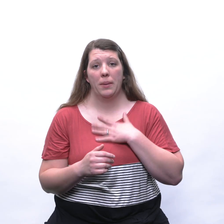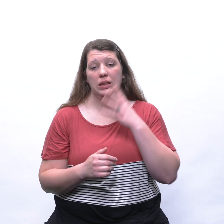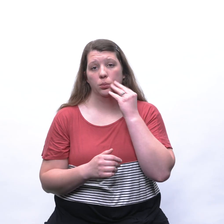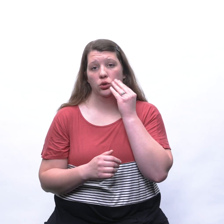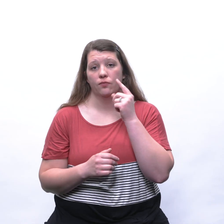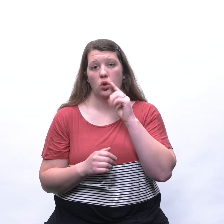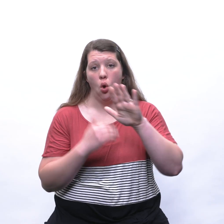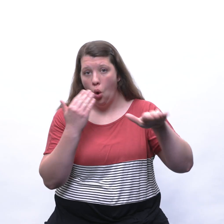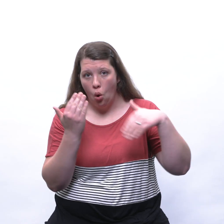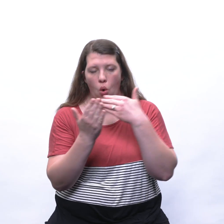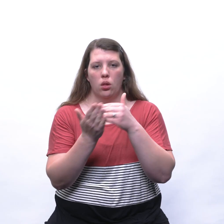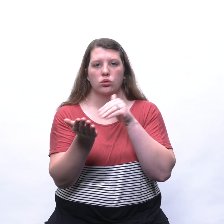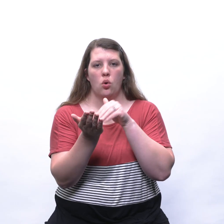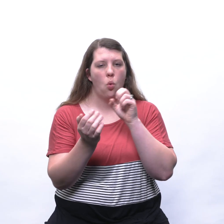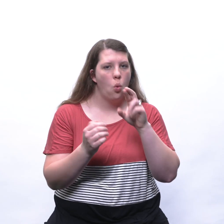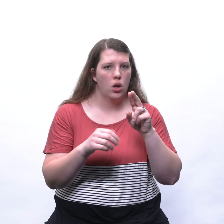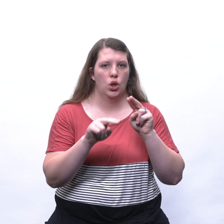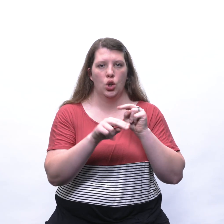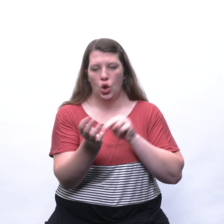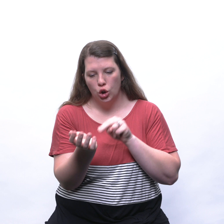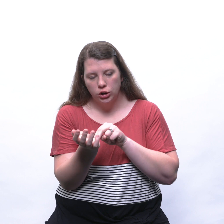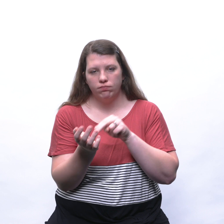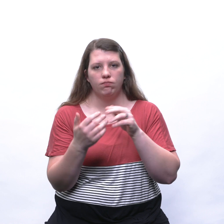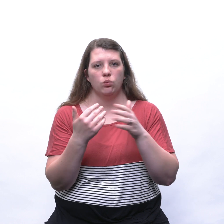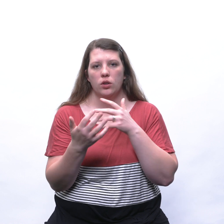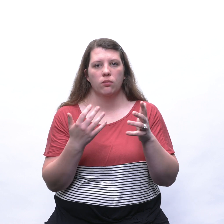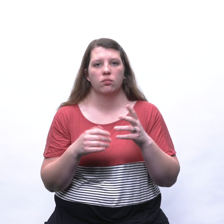I recommend all doctors or nurses